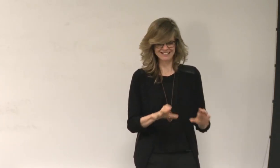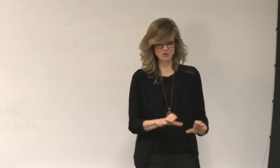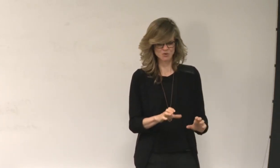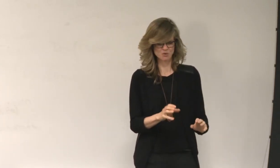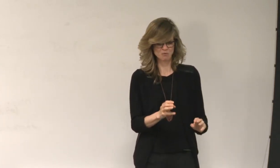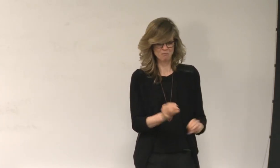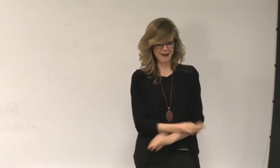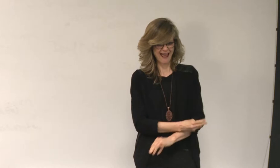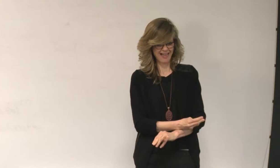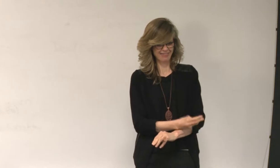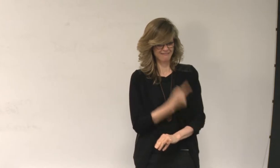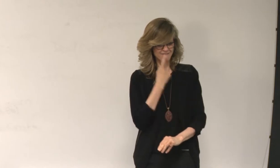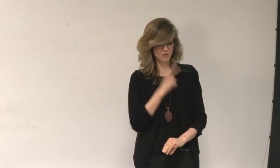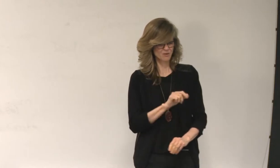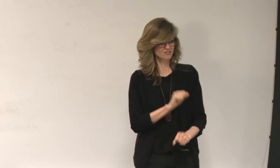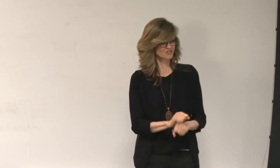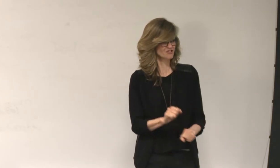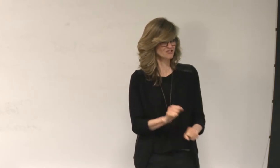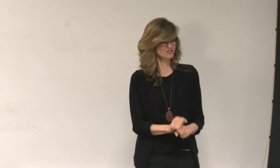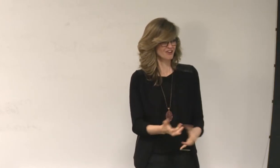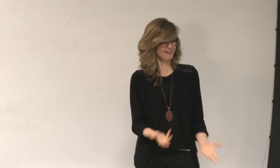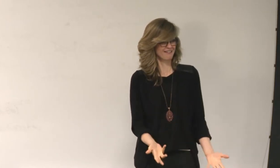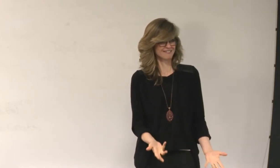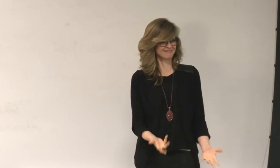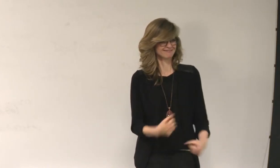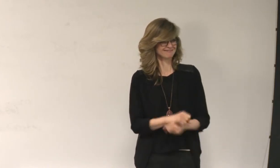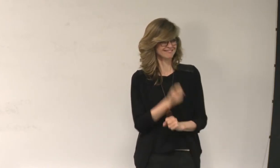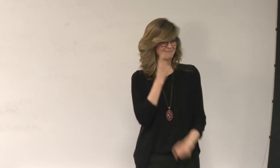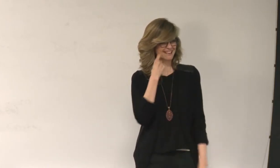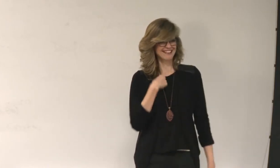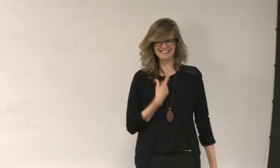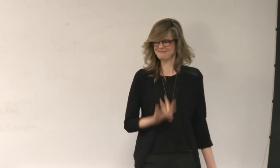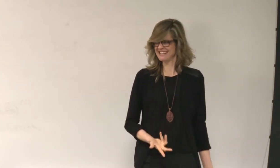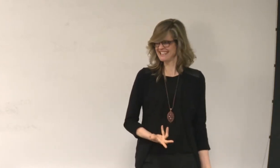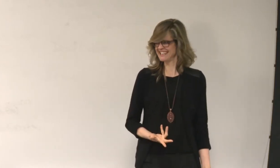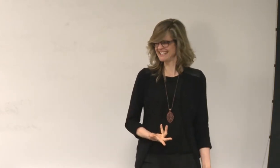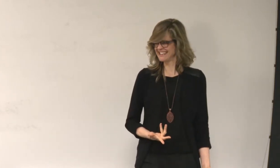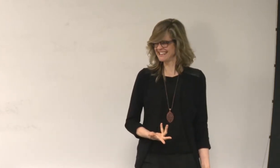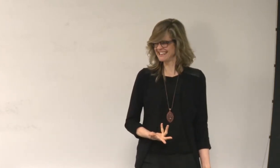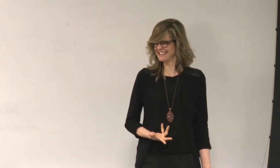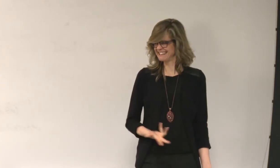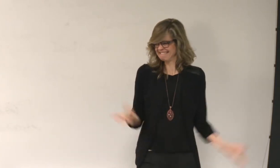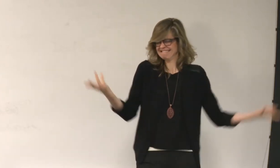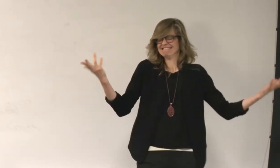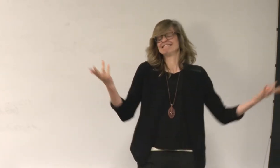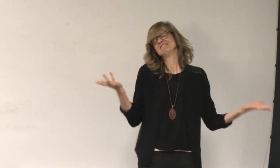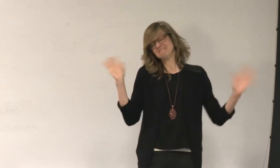YOU SIT AND DO MATHEMATICS FOR YOUR JOB, AND THAT DIDN'T NECESSARILY MAKE SENSE TO ME.